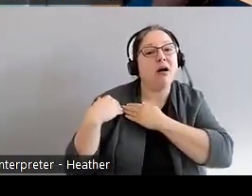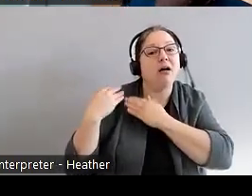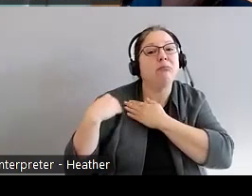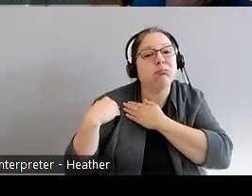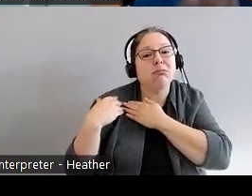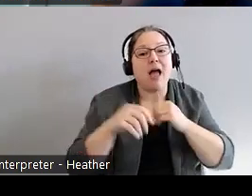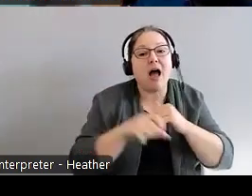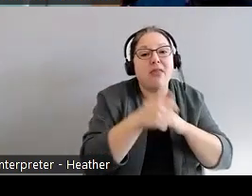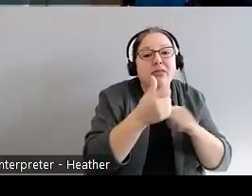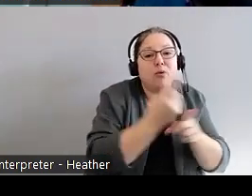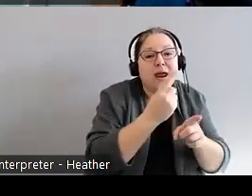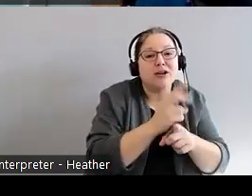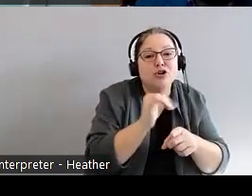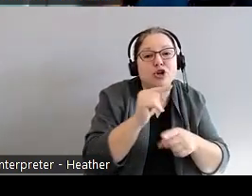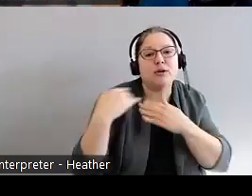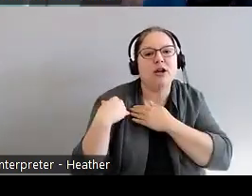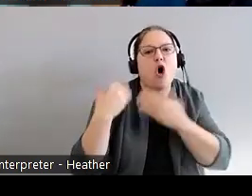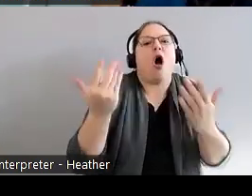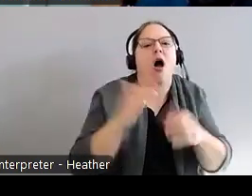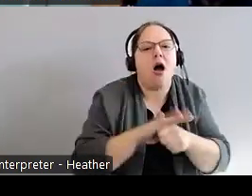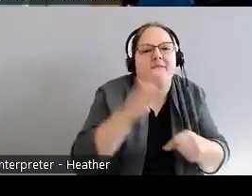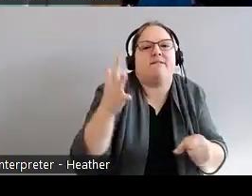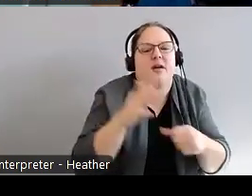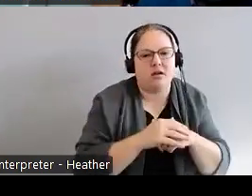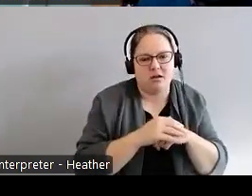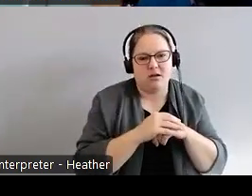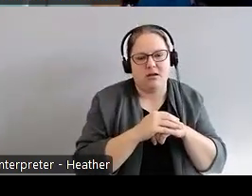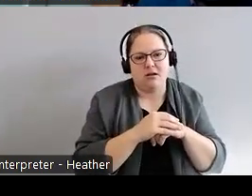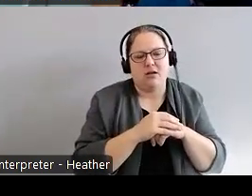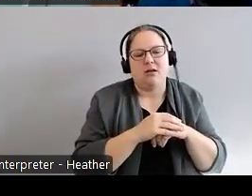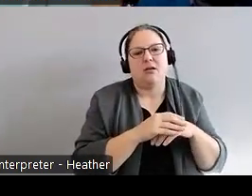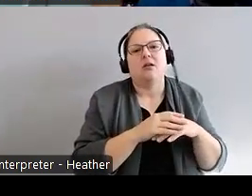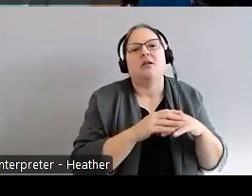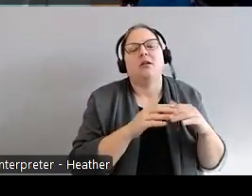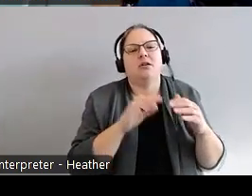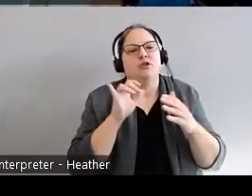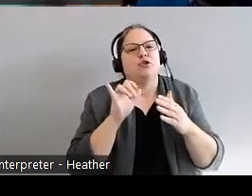um you know uh and you know some and I'm going to talk about the process that we created to